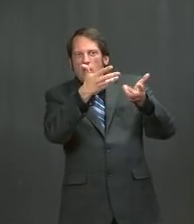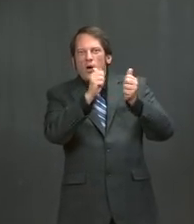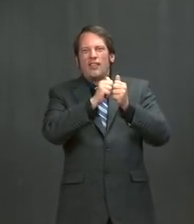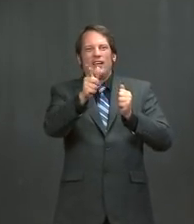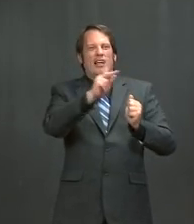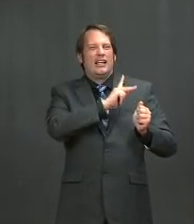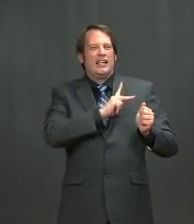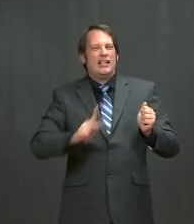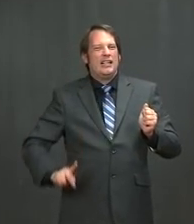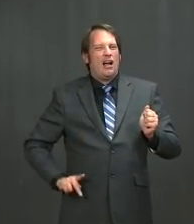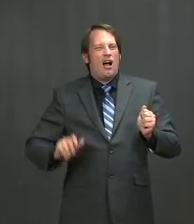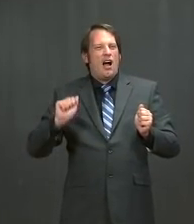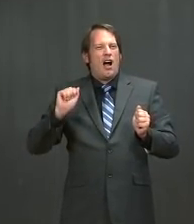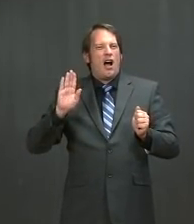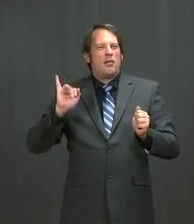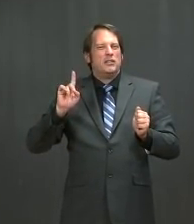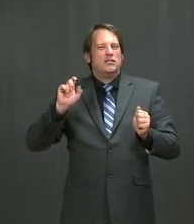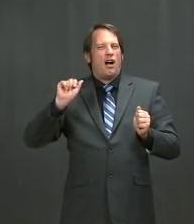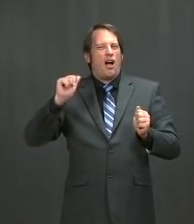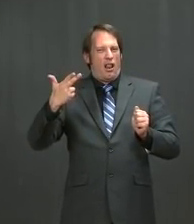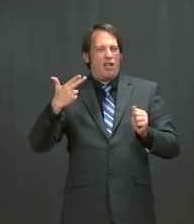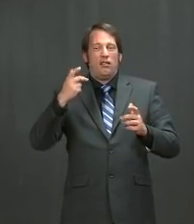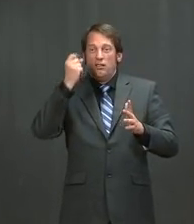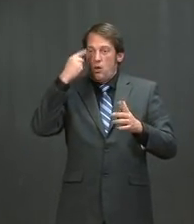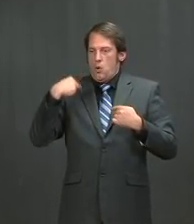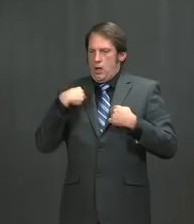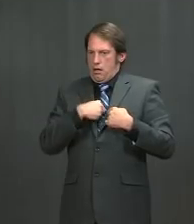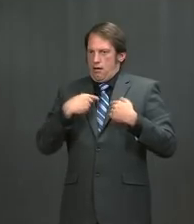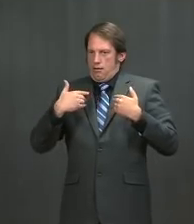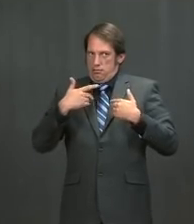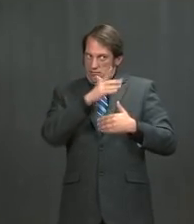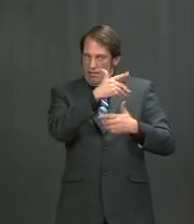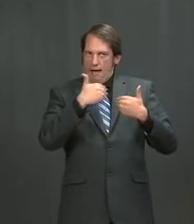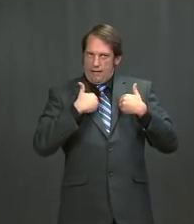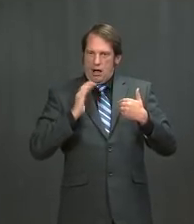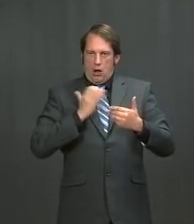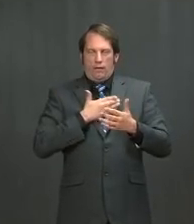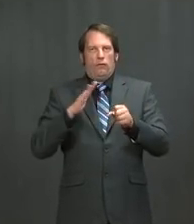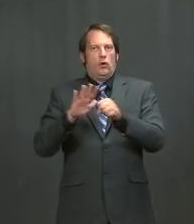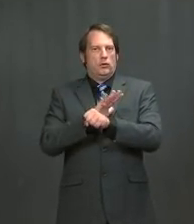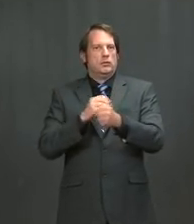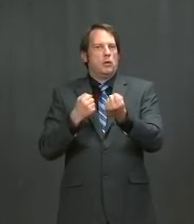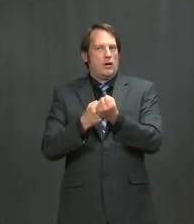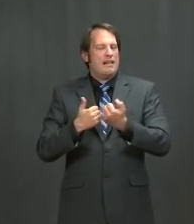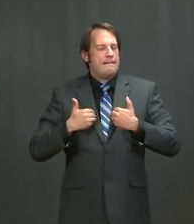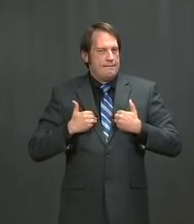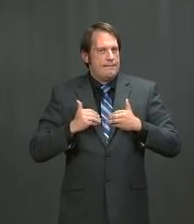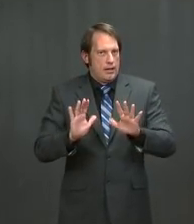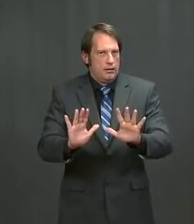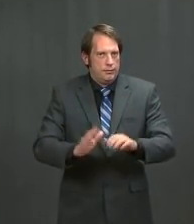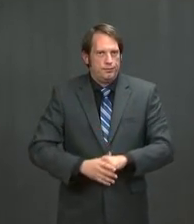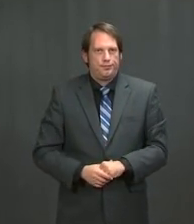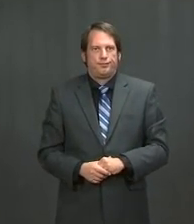The Press: So, on Ukraine -- we talked about this on Friday -- but the State Department has now asked Russia to explain these provocations.